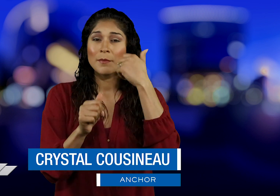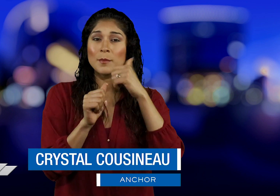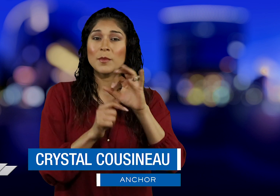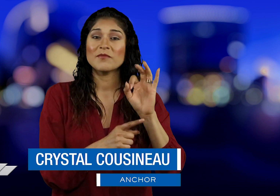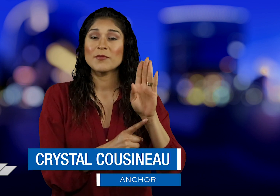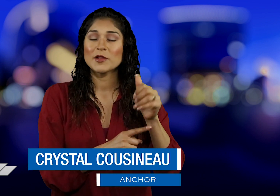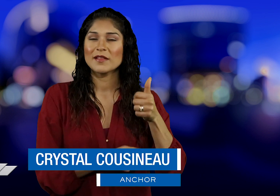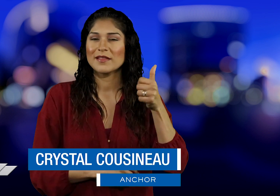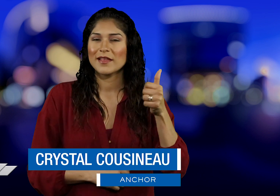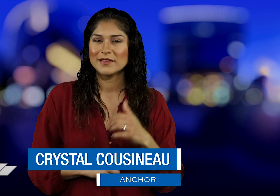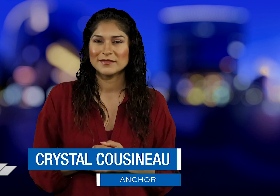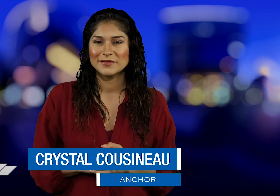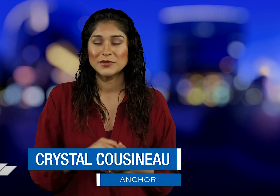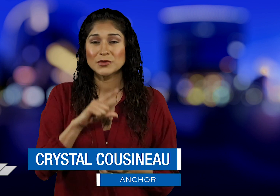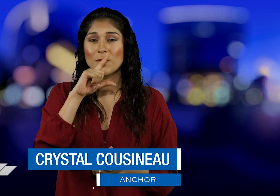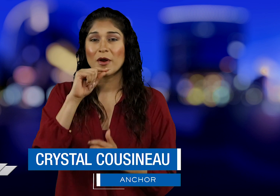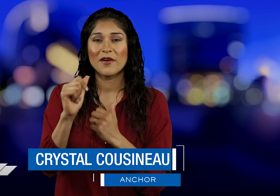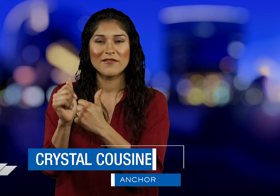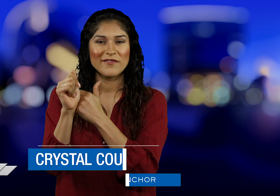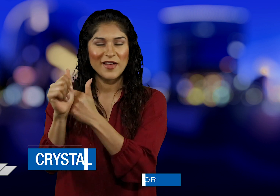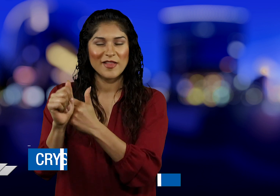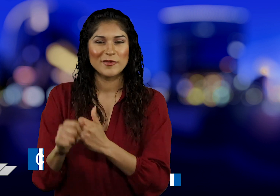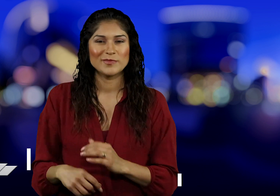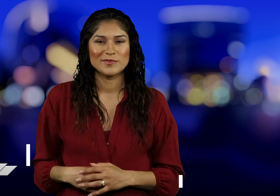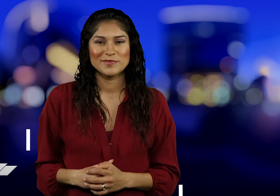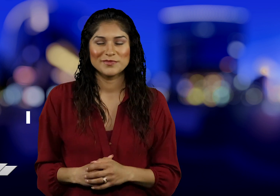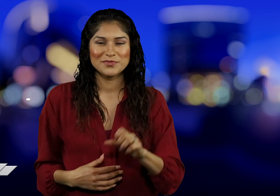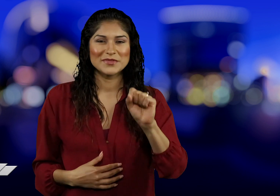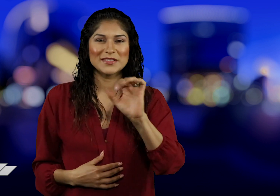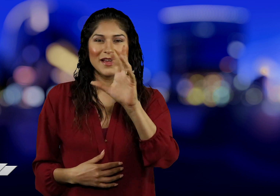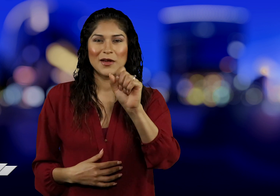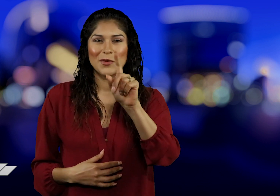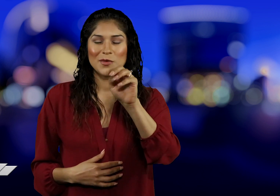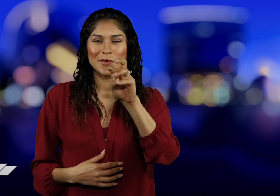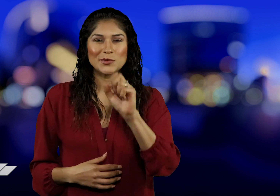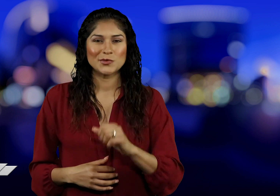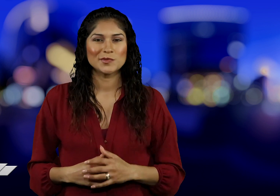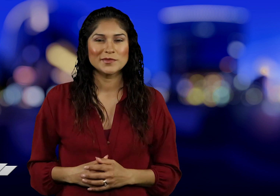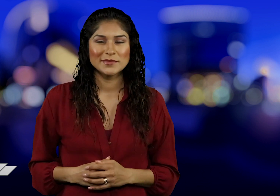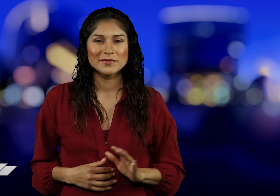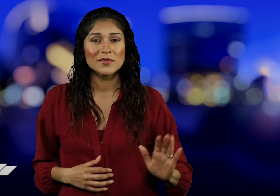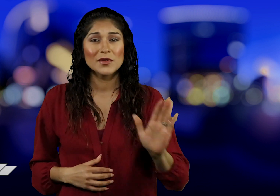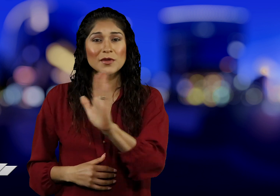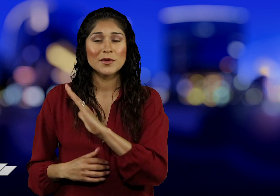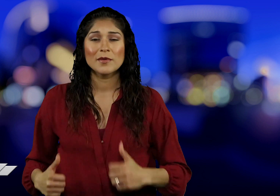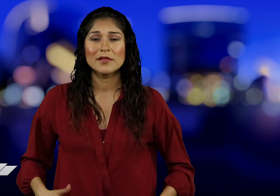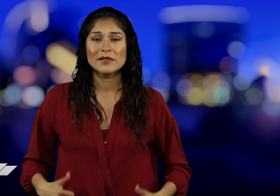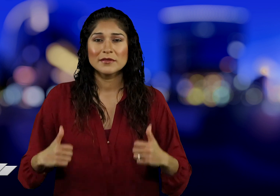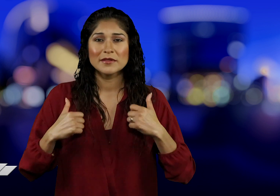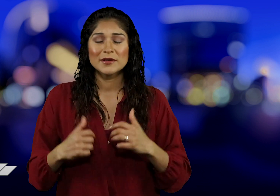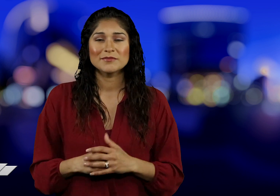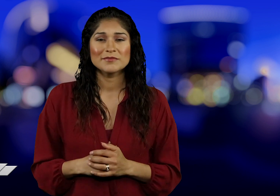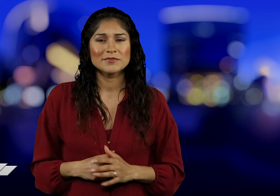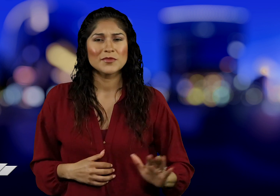Remember to like us on Facebook and follow us on Twitter. Sign1News. Your life.